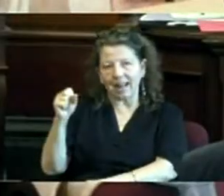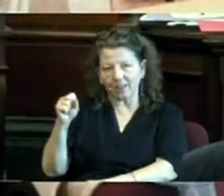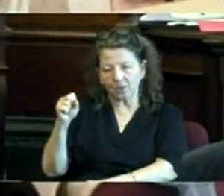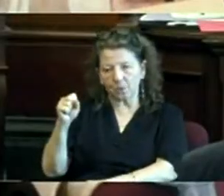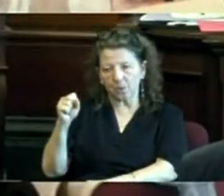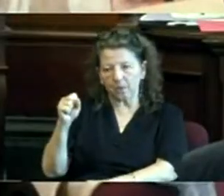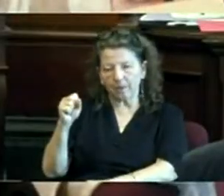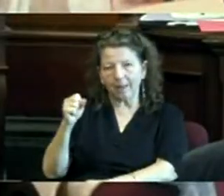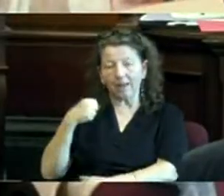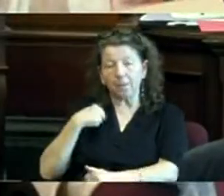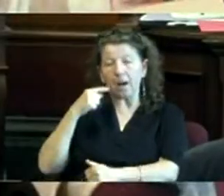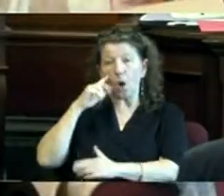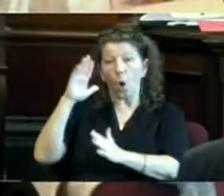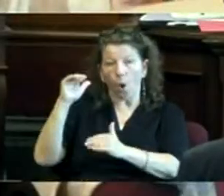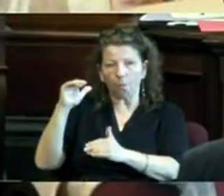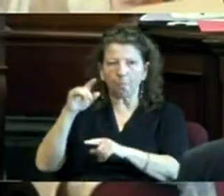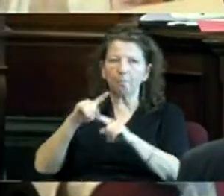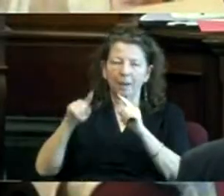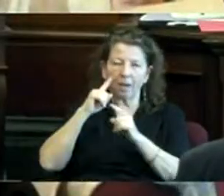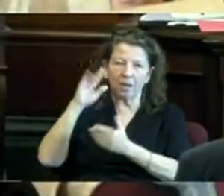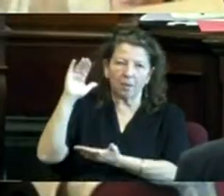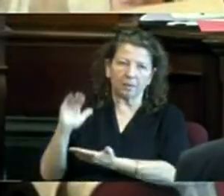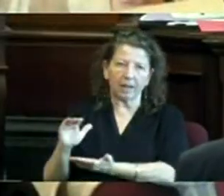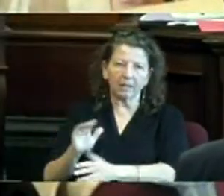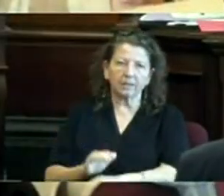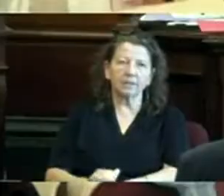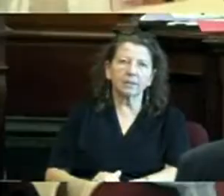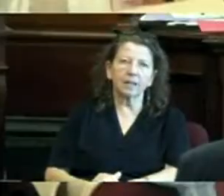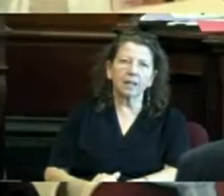have as much money for East in